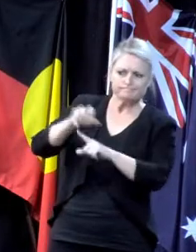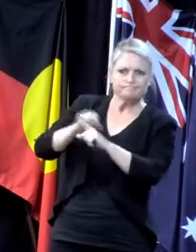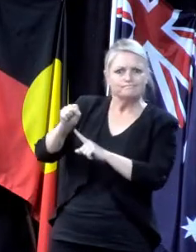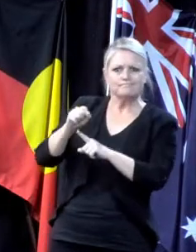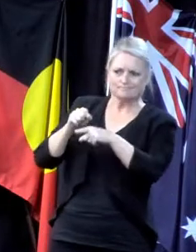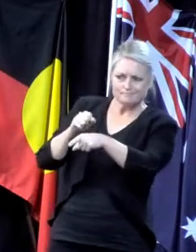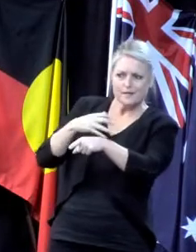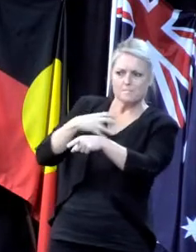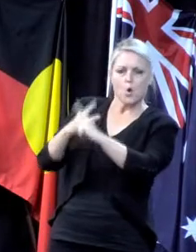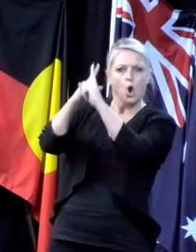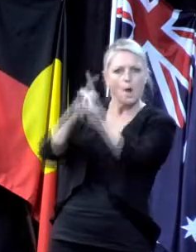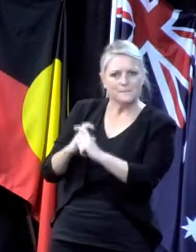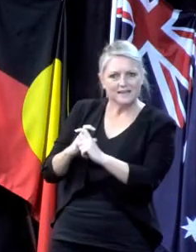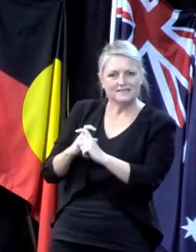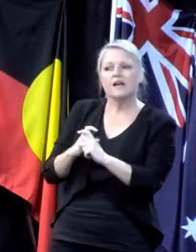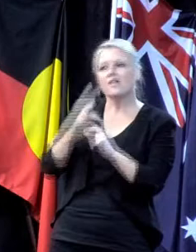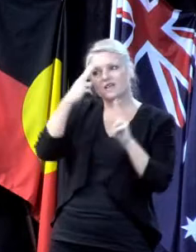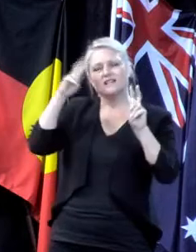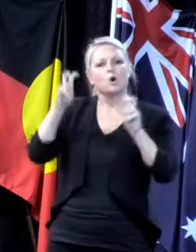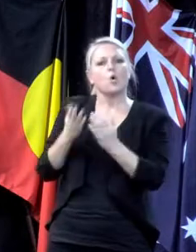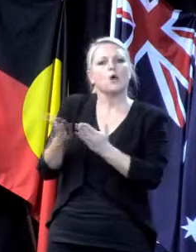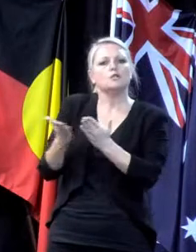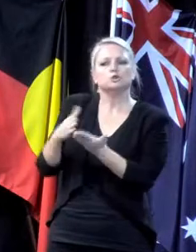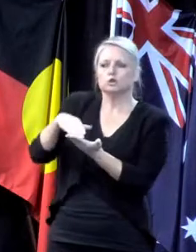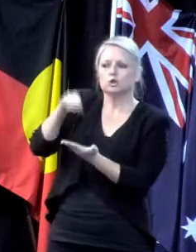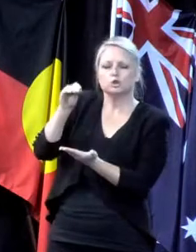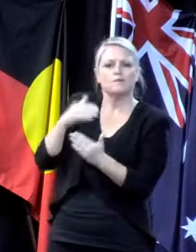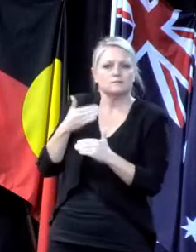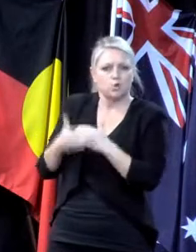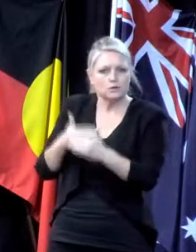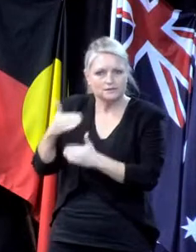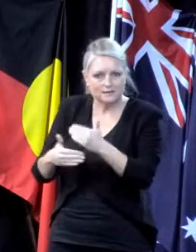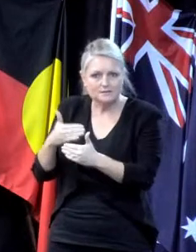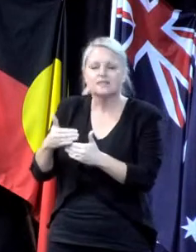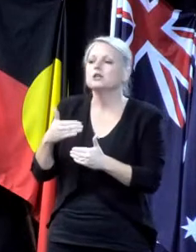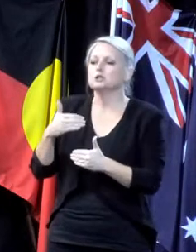become a student service process that involves guidance officers,